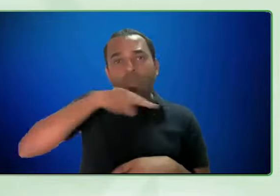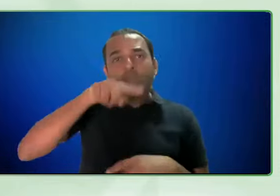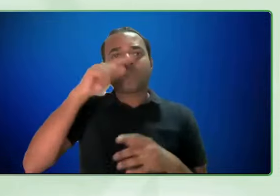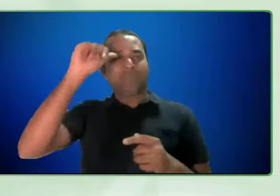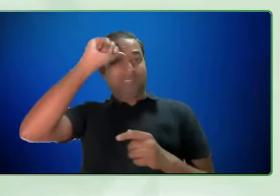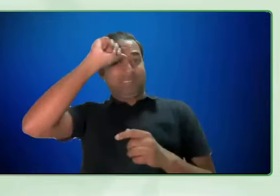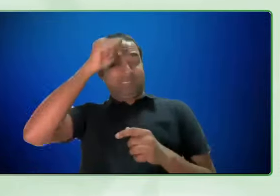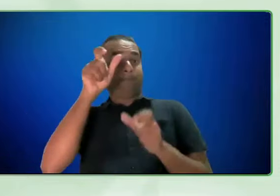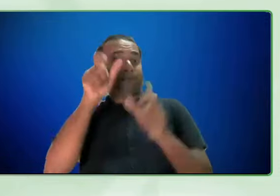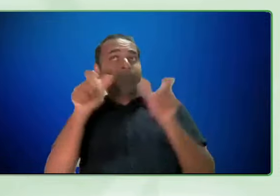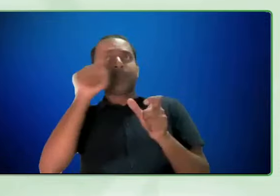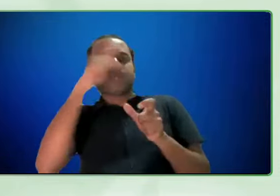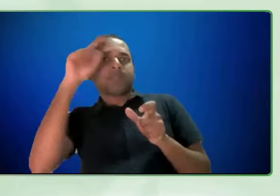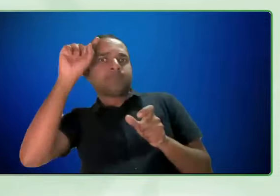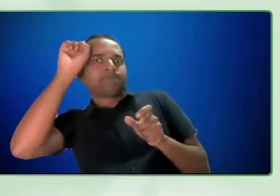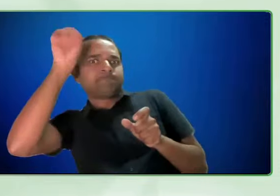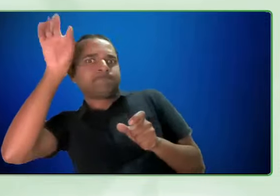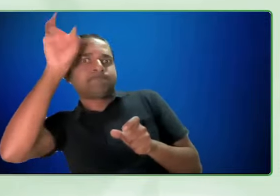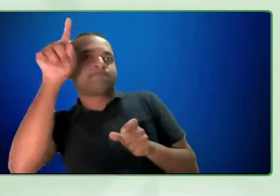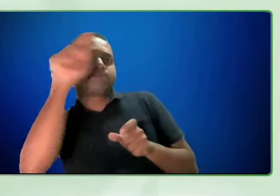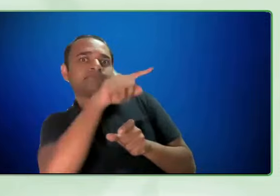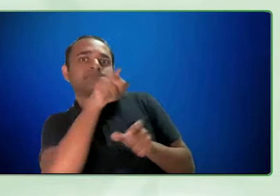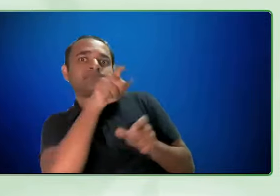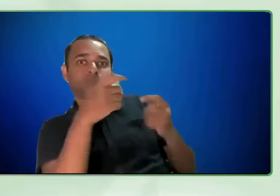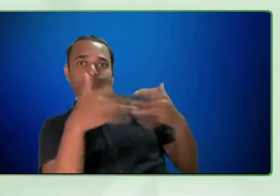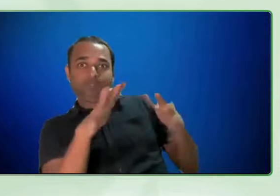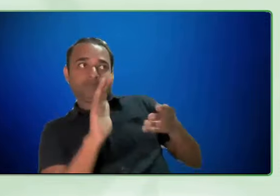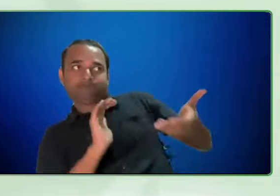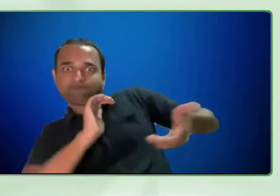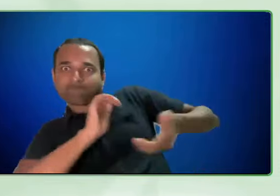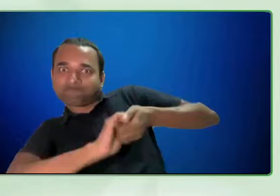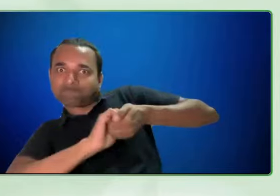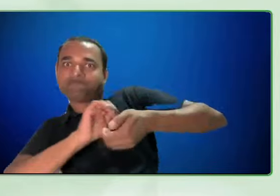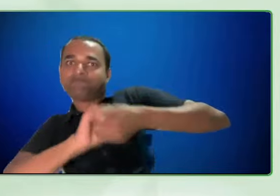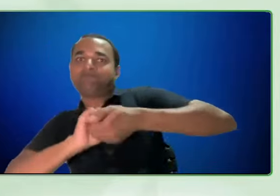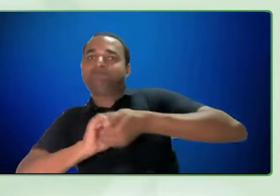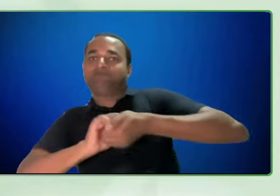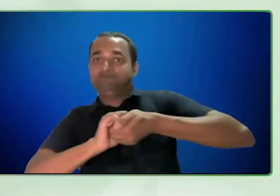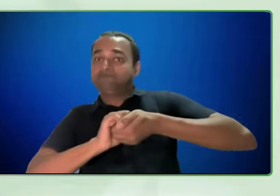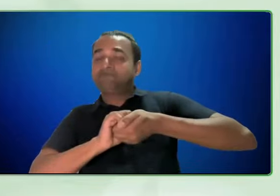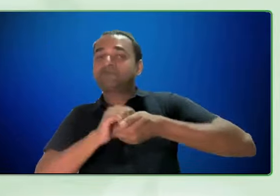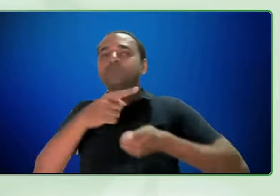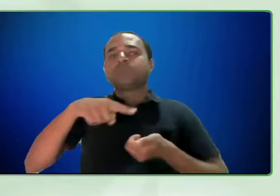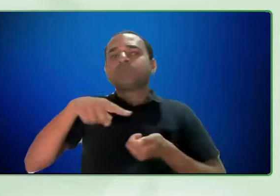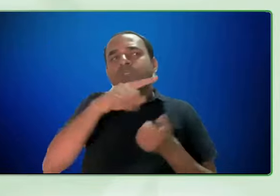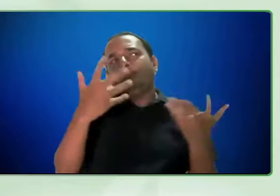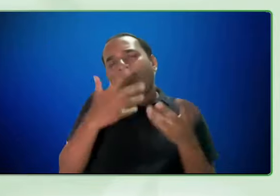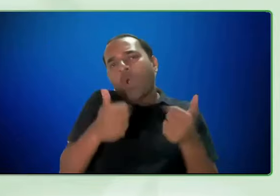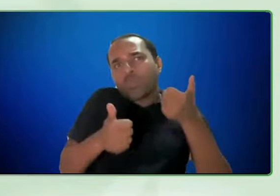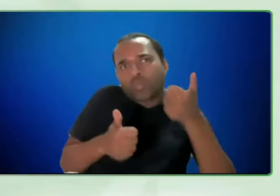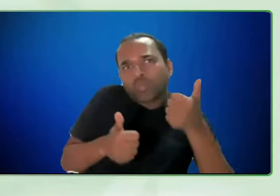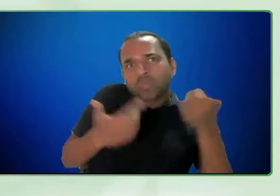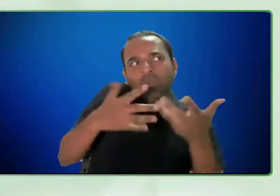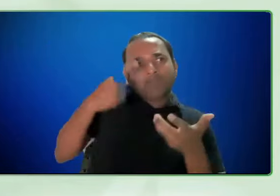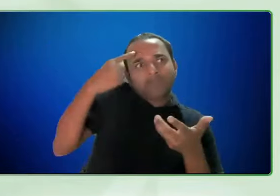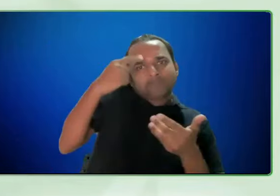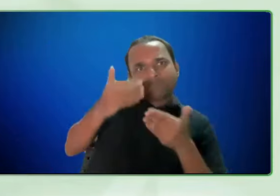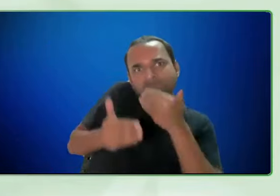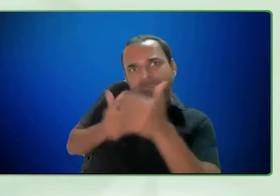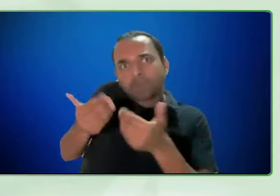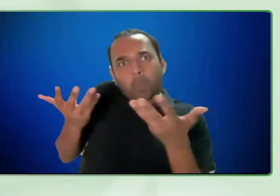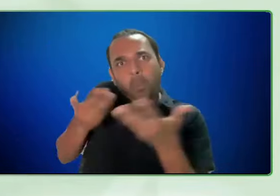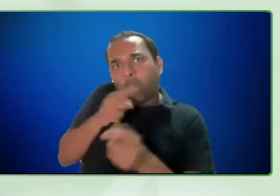exciting new products together and because of collaboration with the Zero Project we could